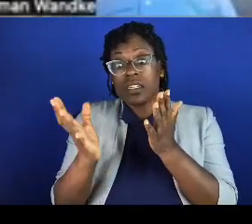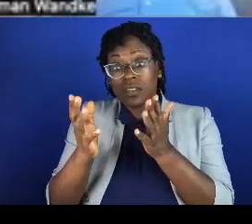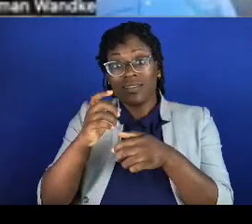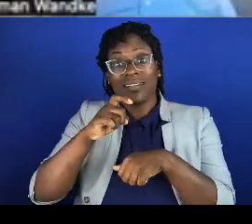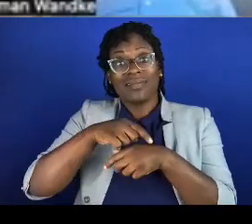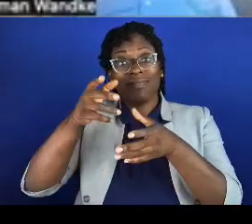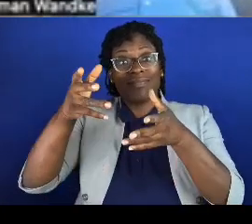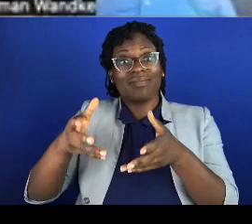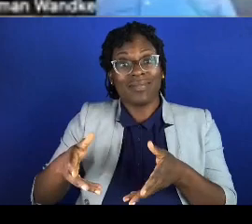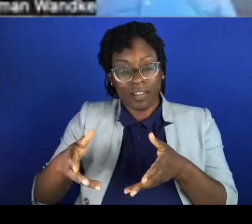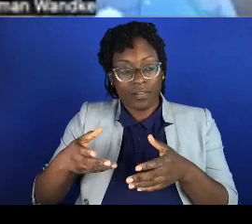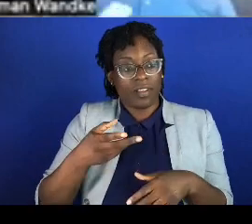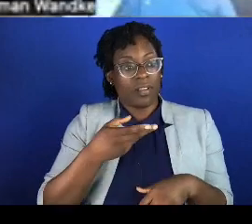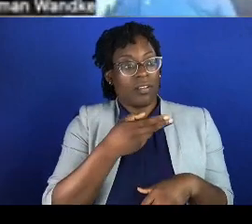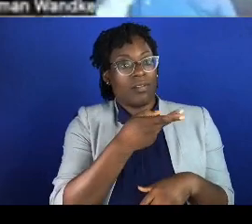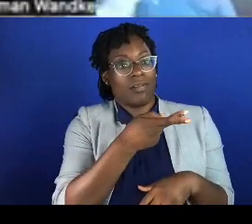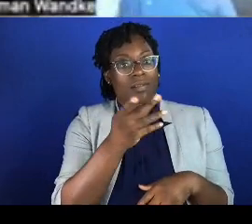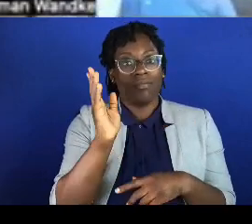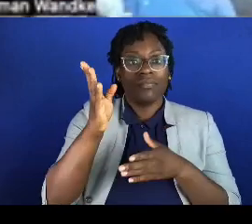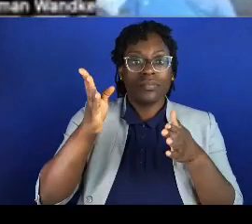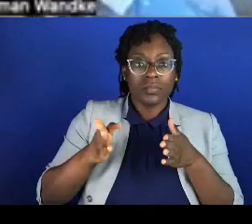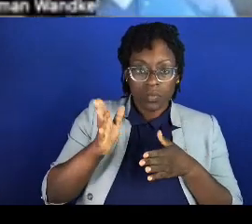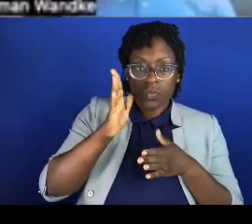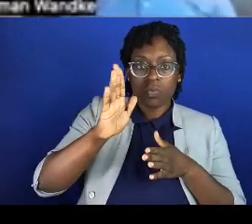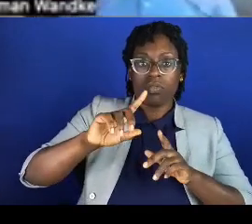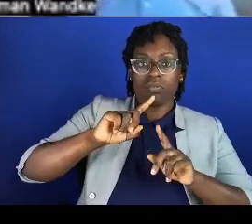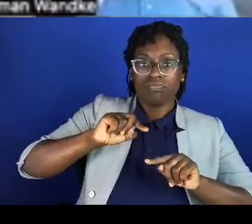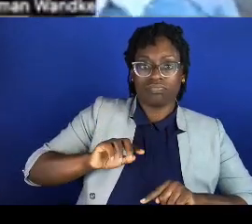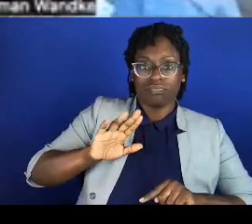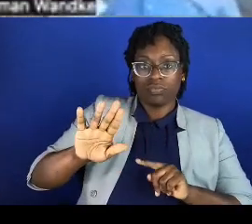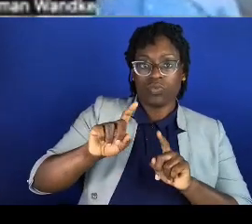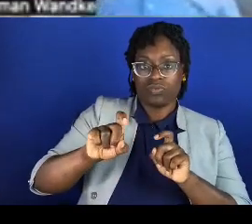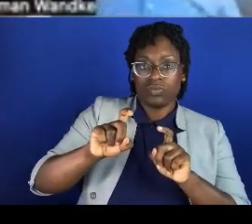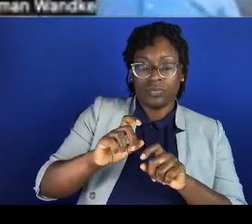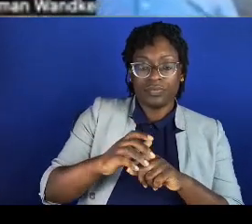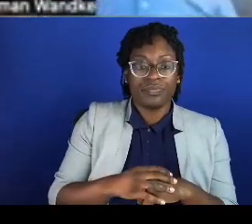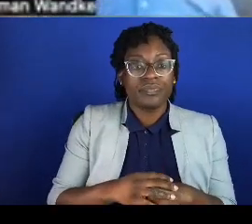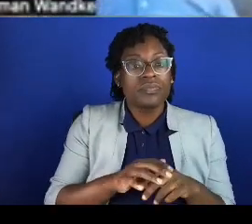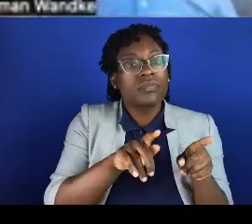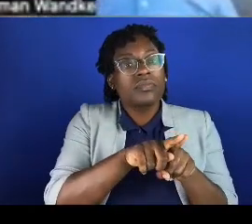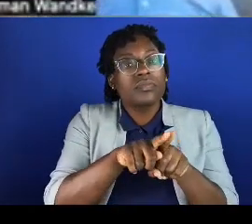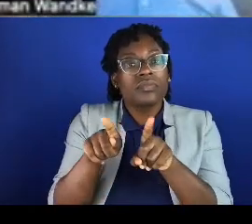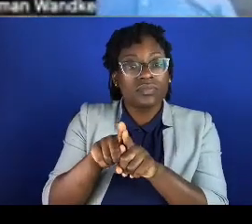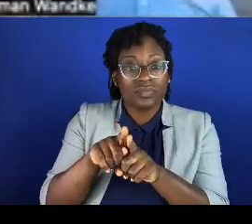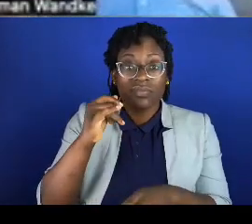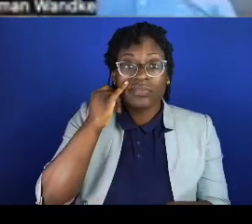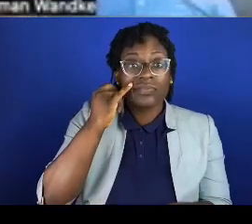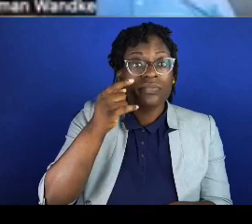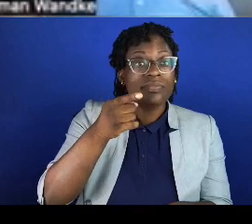if time allows. If you would prefer to ask your question in